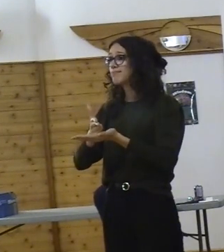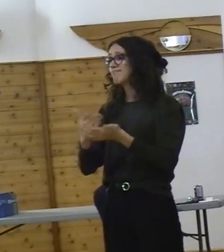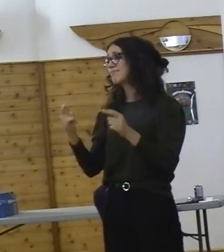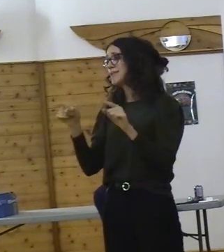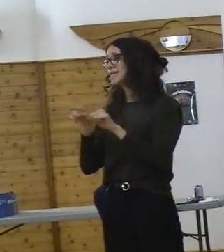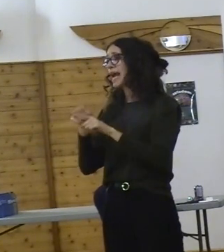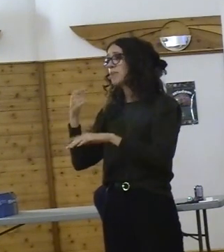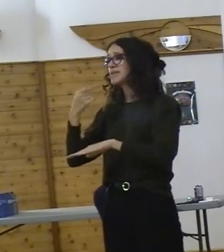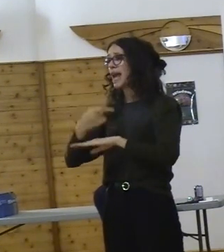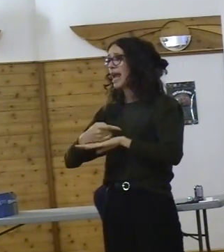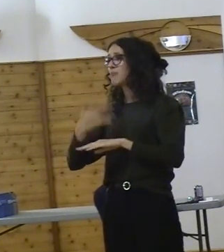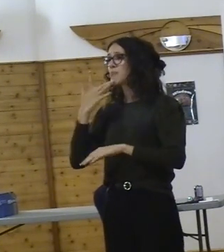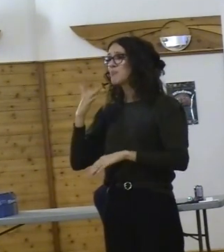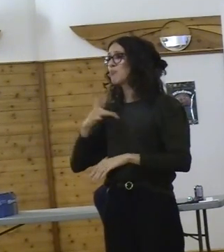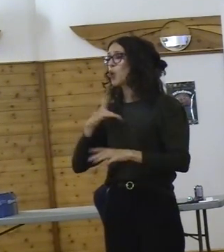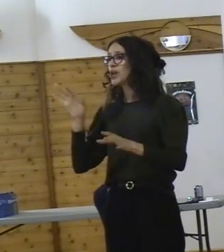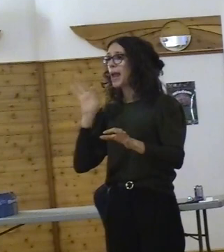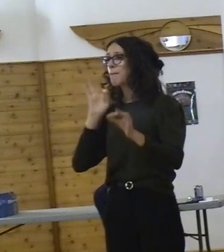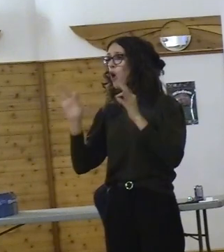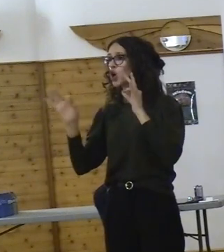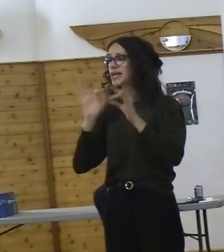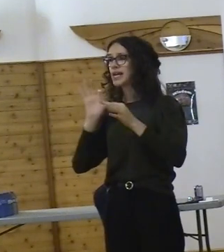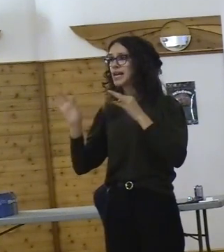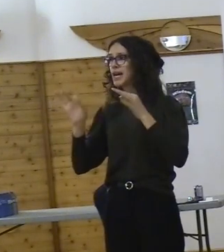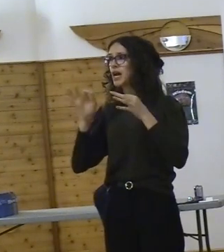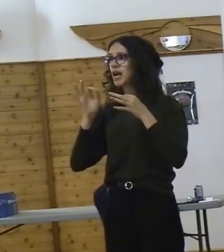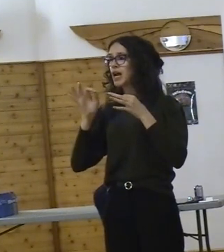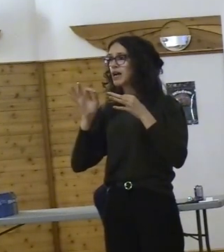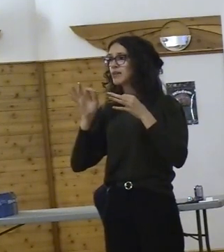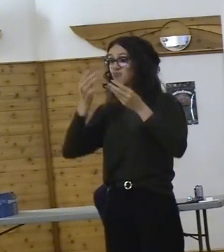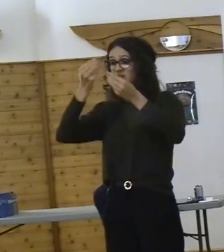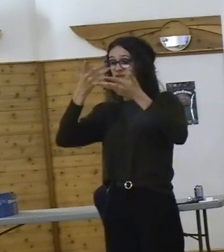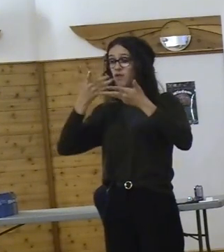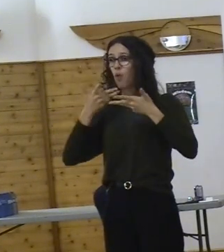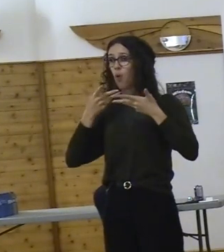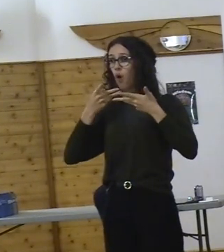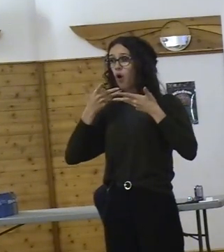And they were already giving up on her.